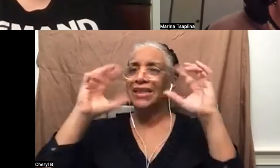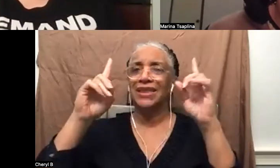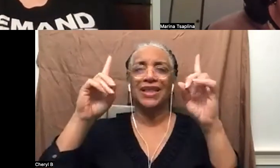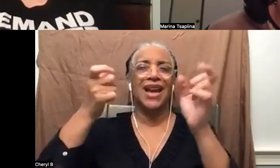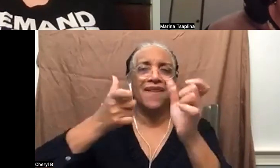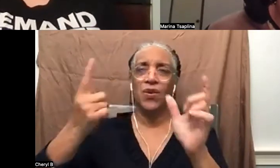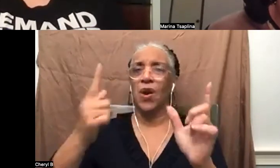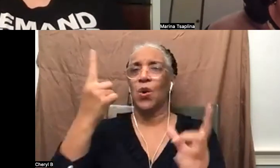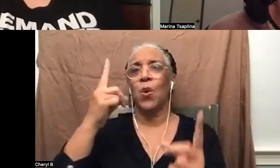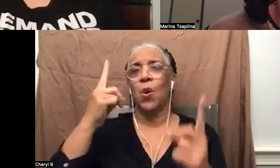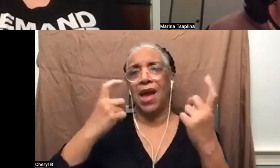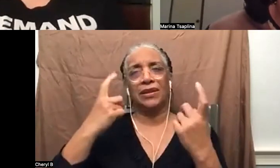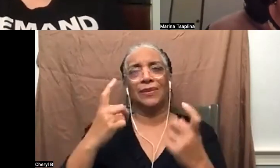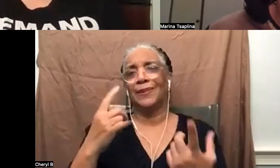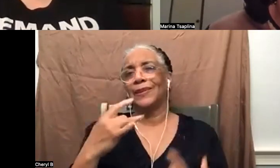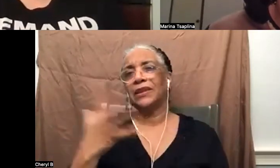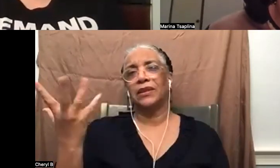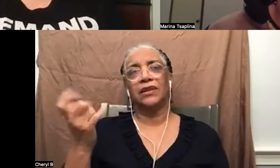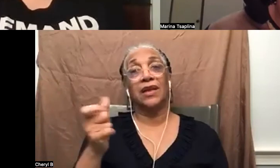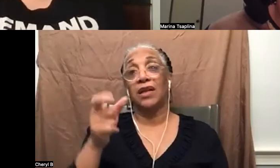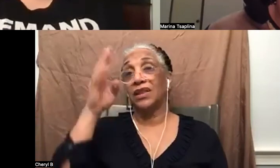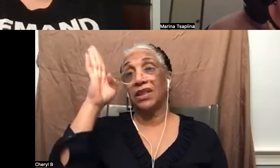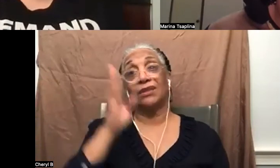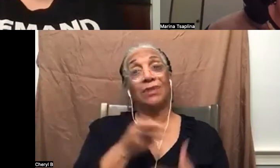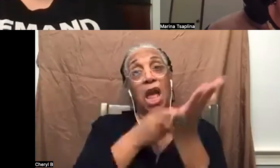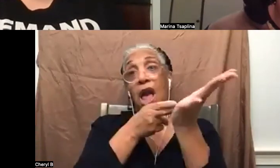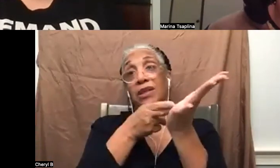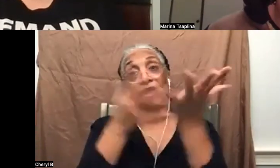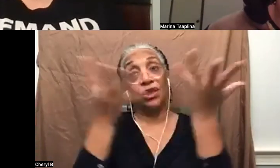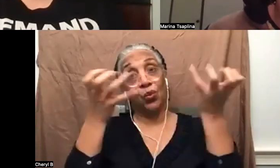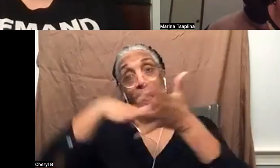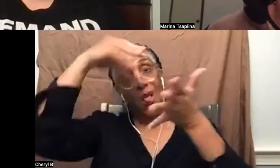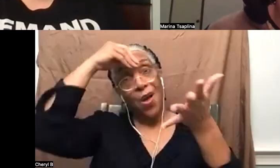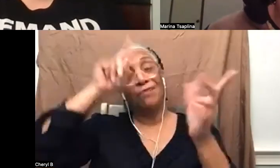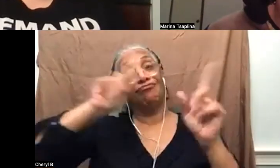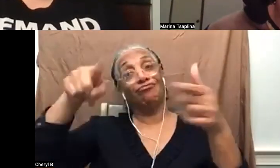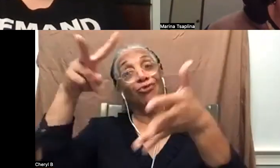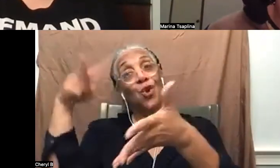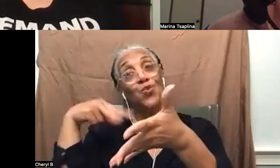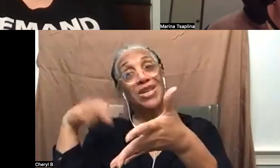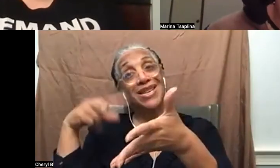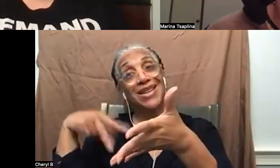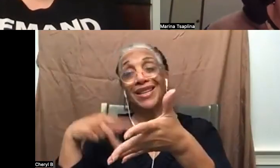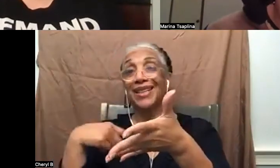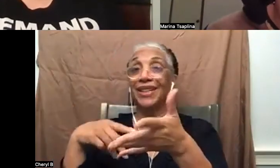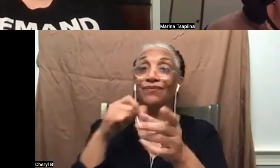I'll be honest, I flat out tell people, you want to learn about us go read our work. Watch our talks, watch